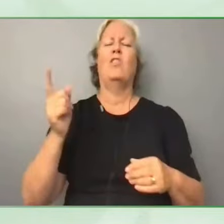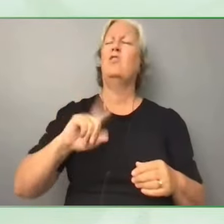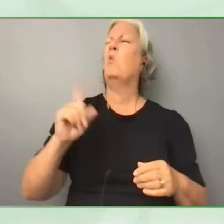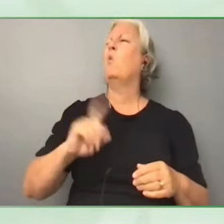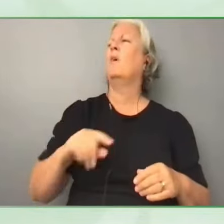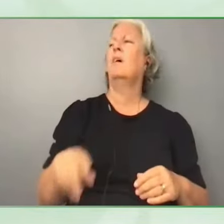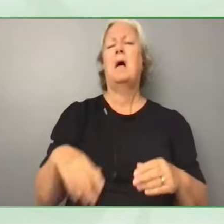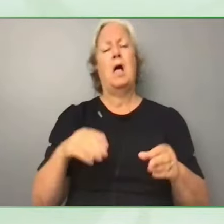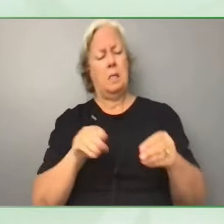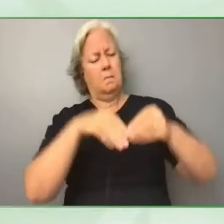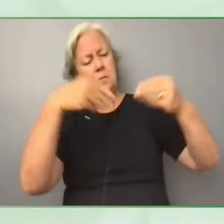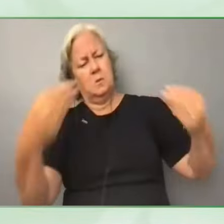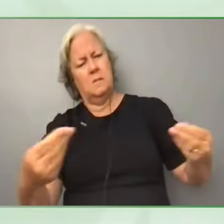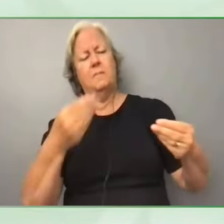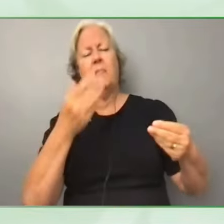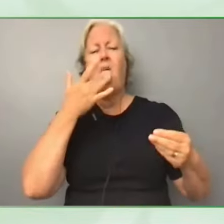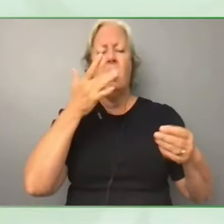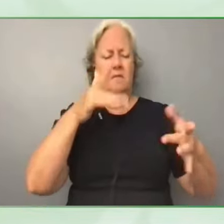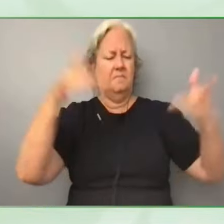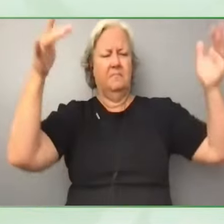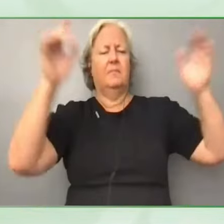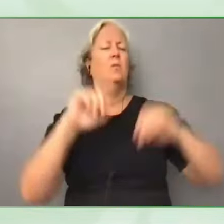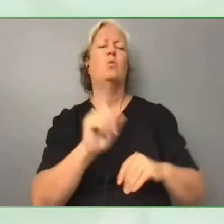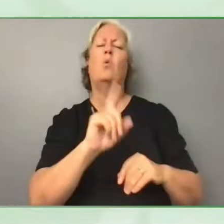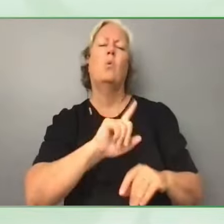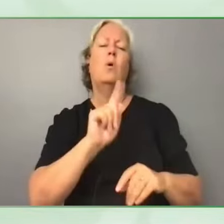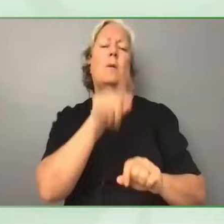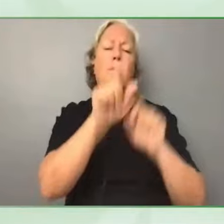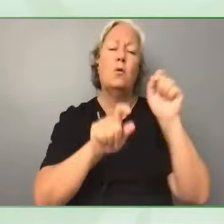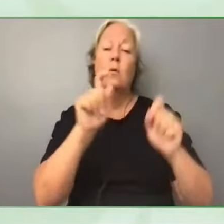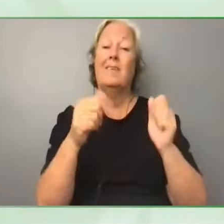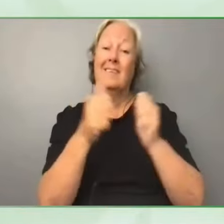what are the needs of persons with disability and, from the very